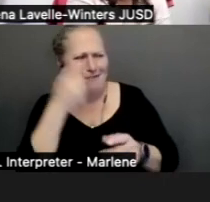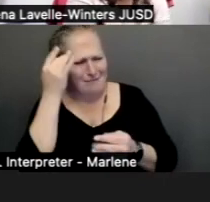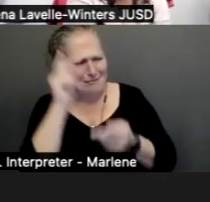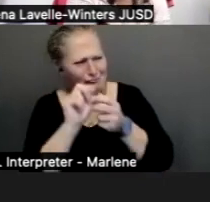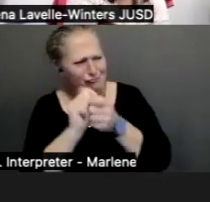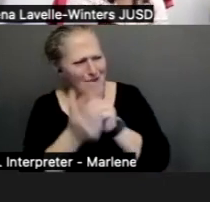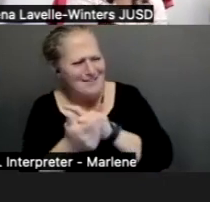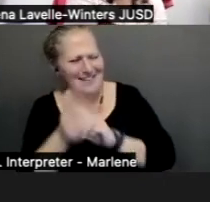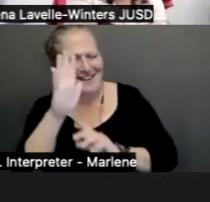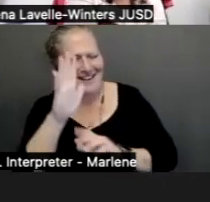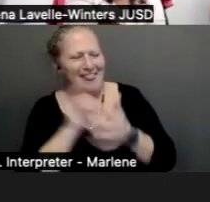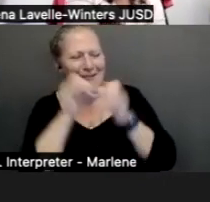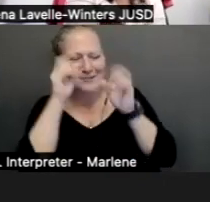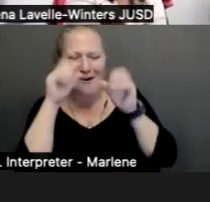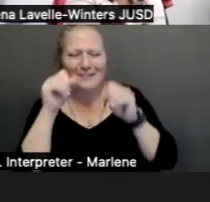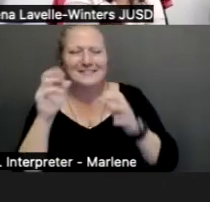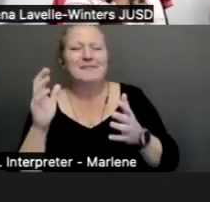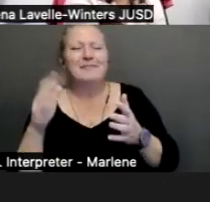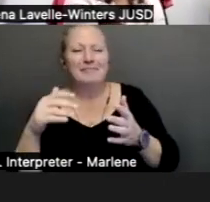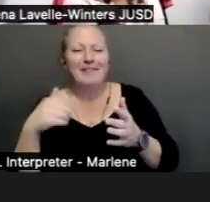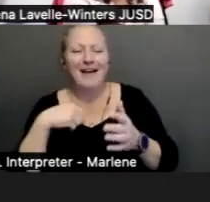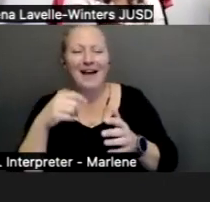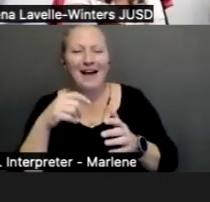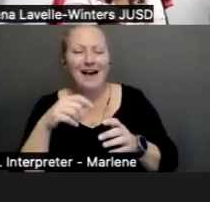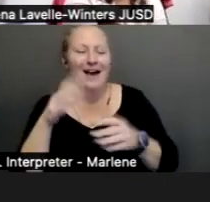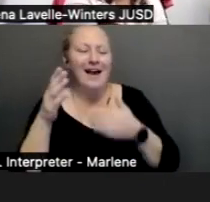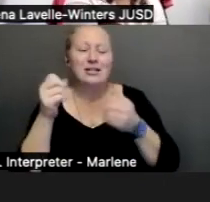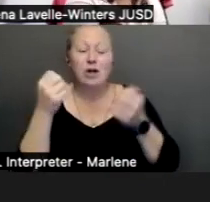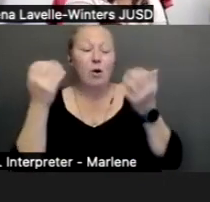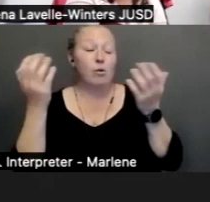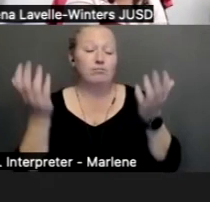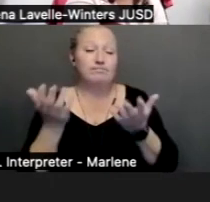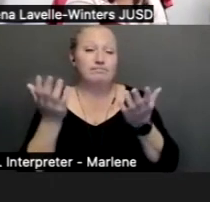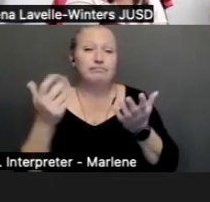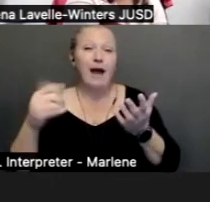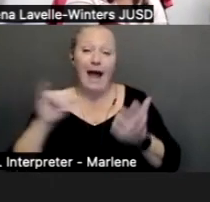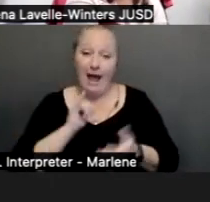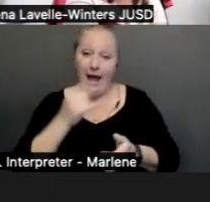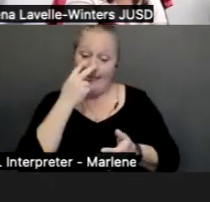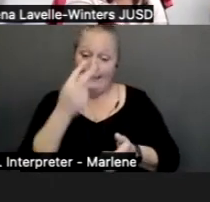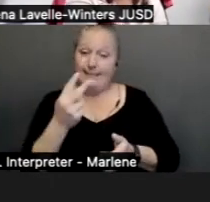All right. So I guess we transposed. So. So here's the thing that I see that's very interesting